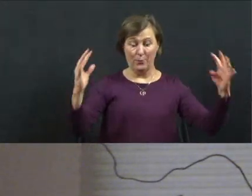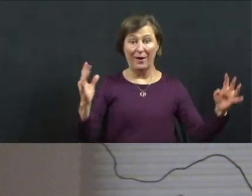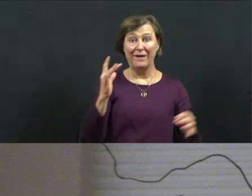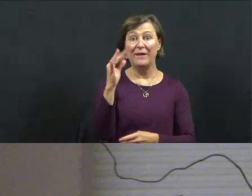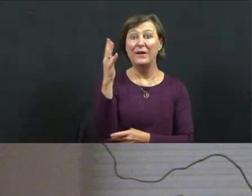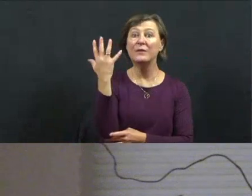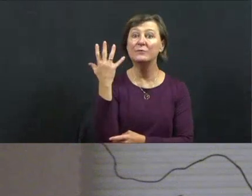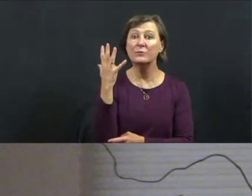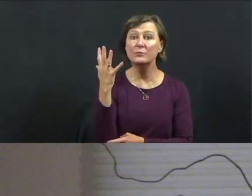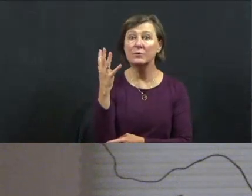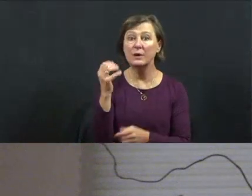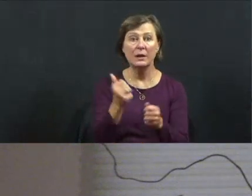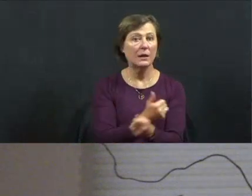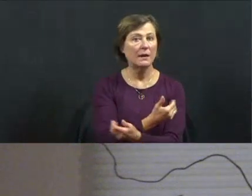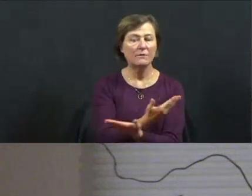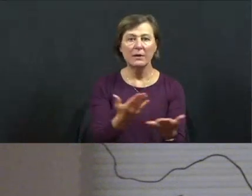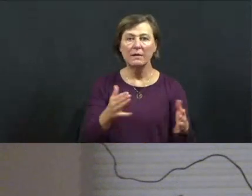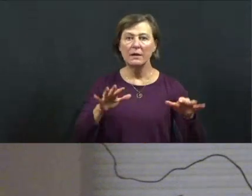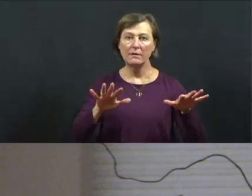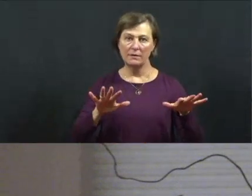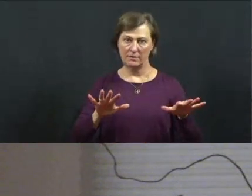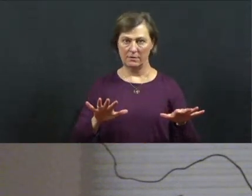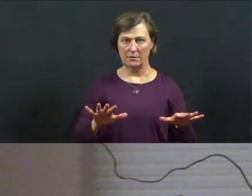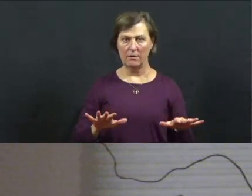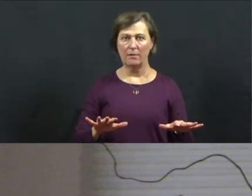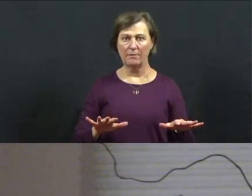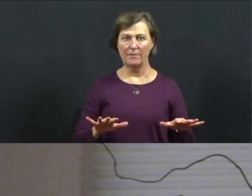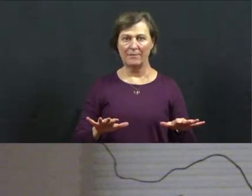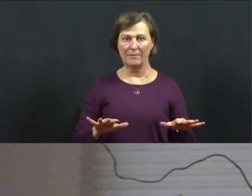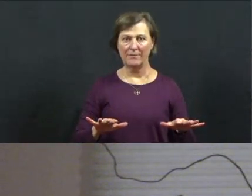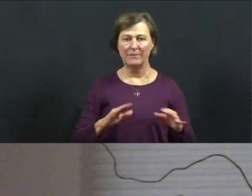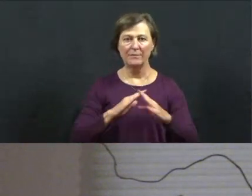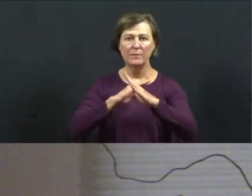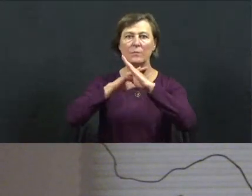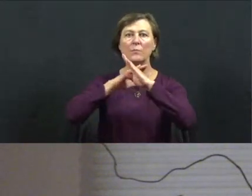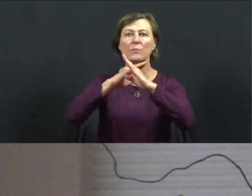everything remained calm, protected by the force of Siddhartha's